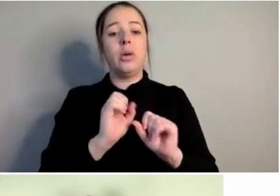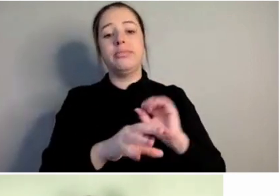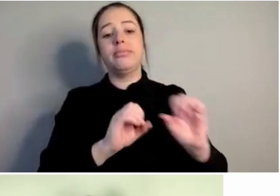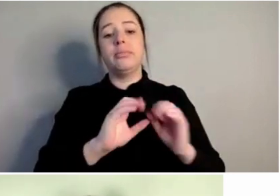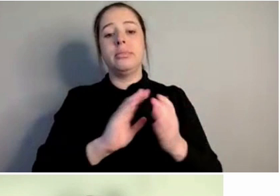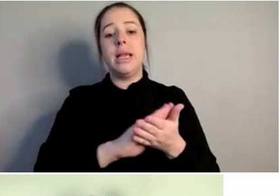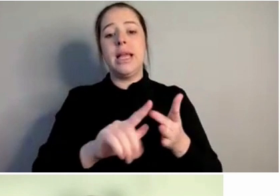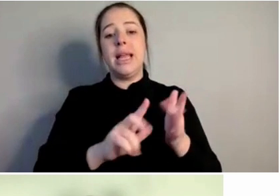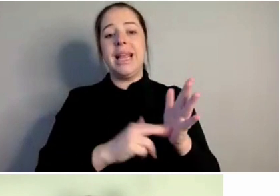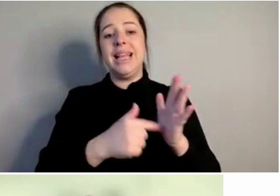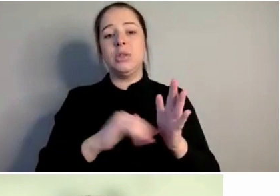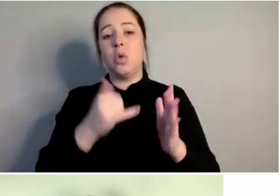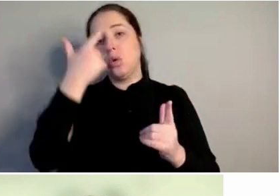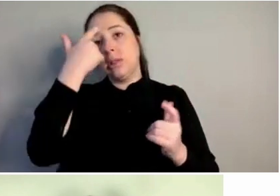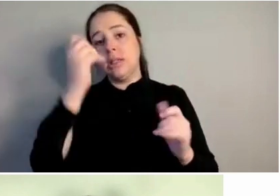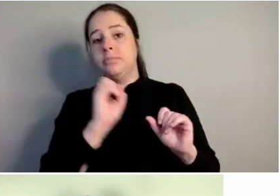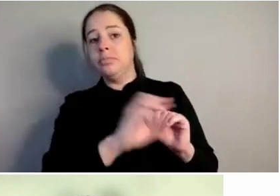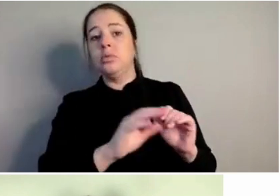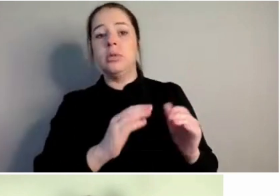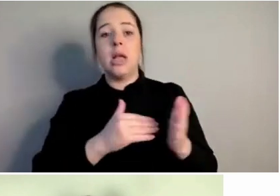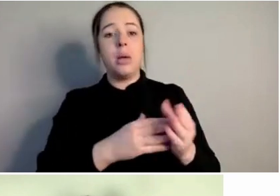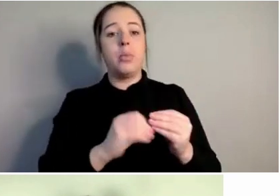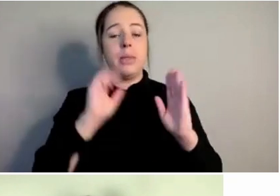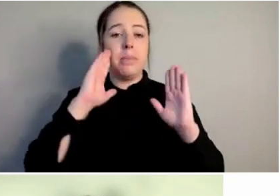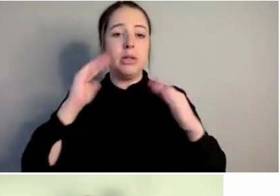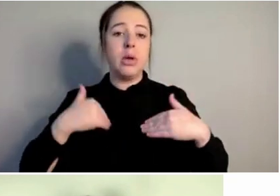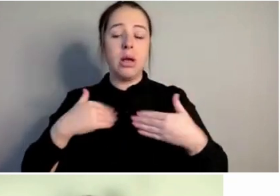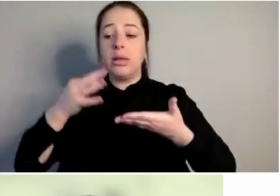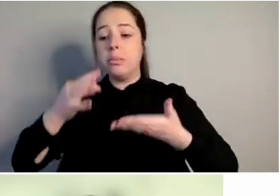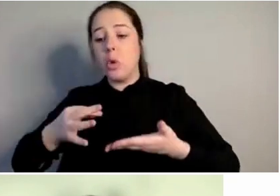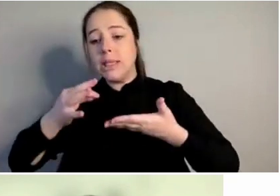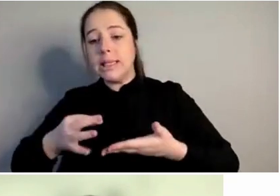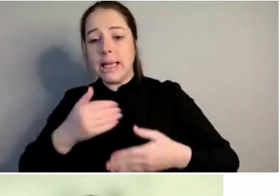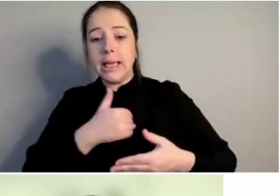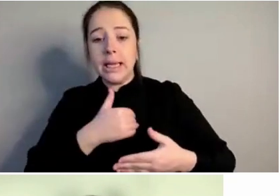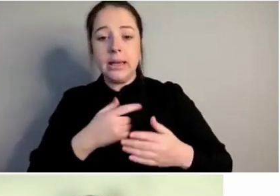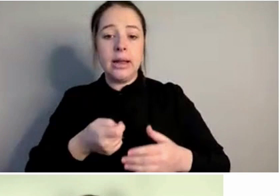to help with mental health. We have morning teas and afternoon teas to get people together,